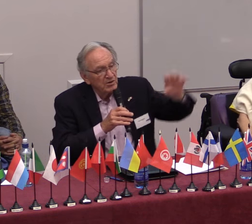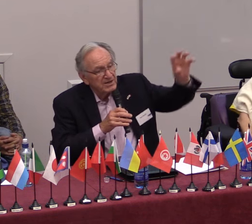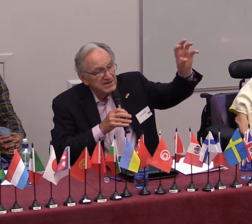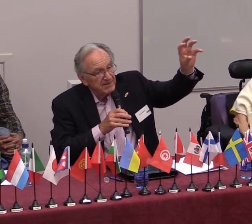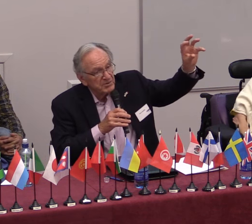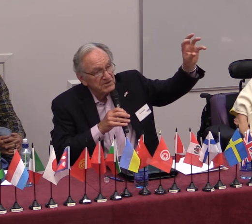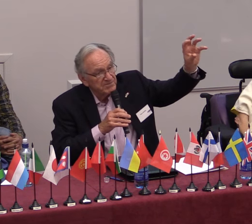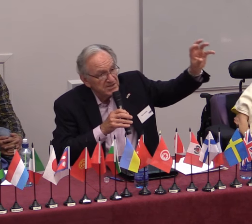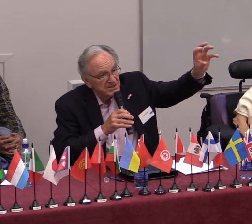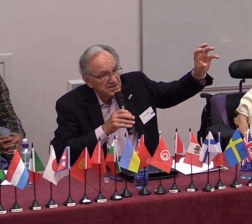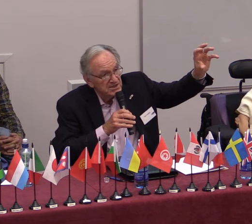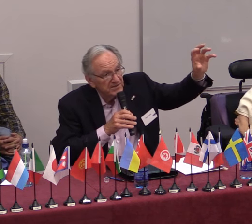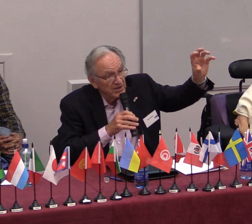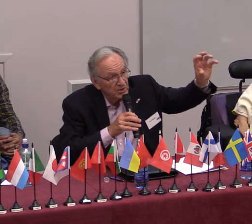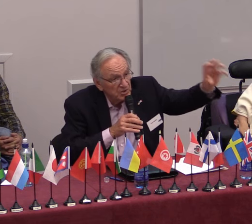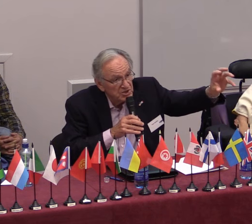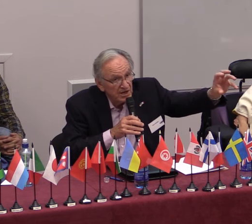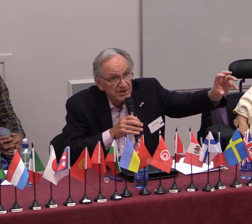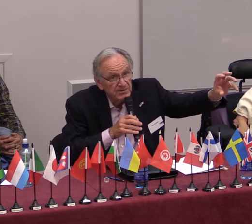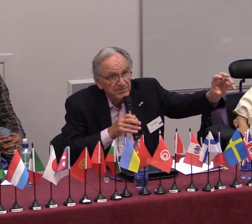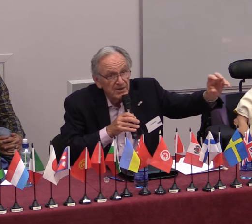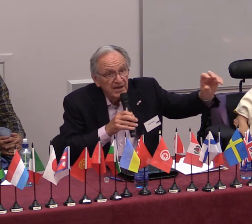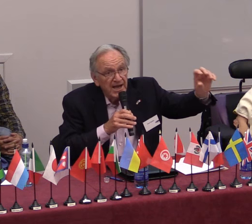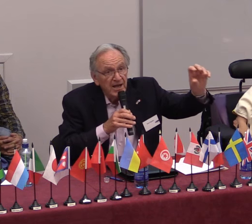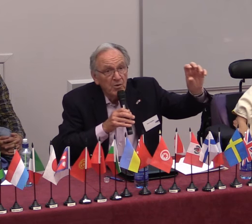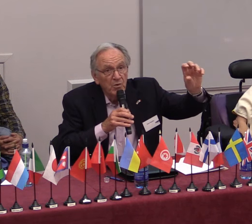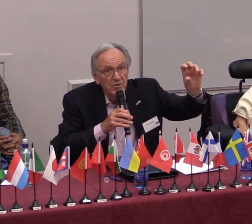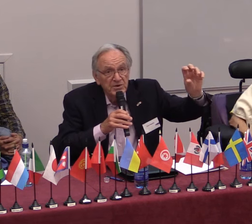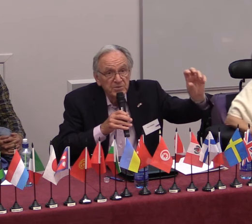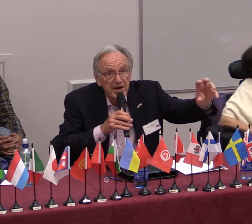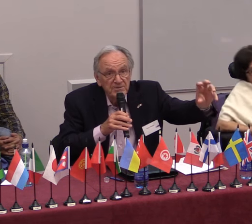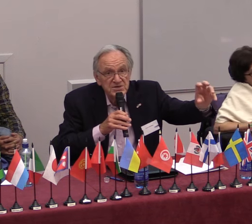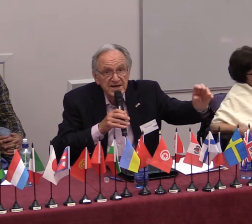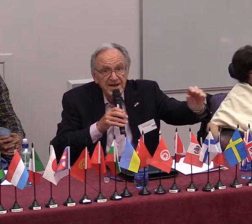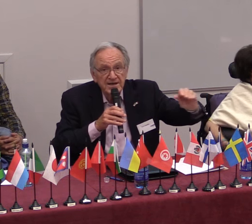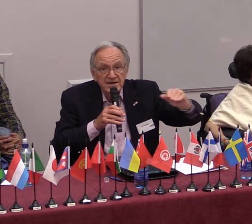are examples of businesses that have done a good job, what were the problems they had,